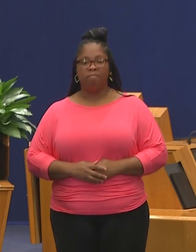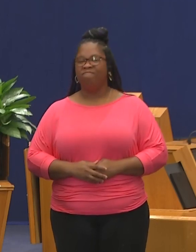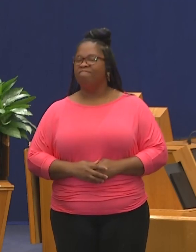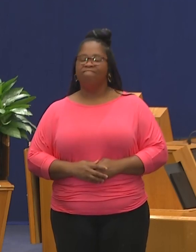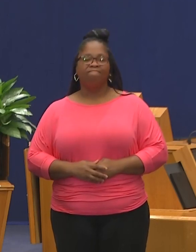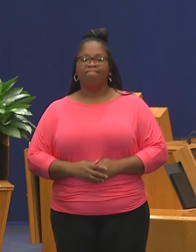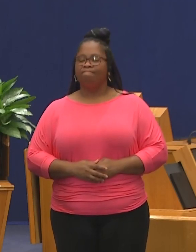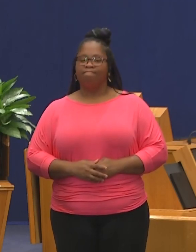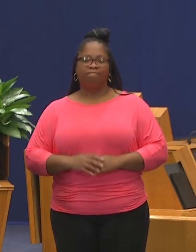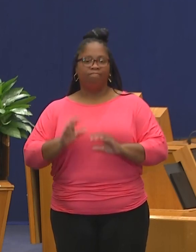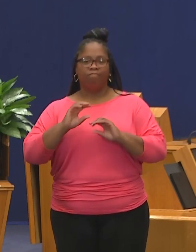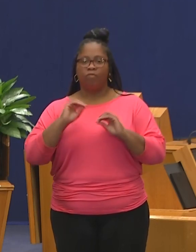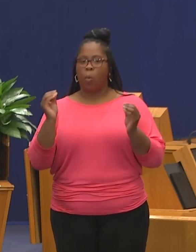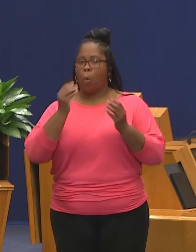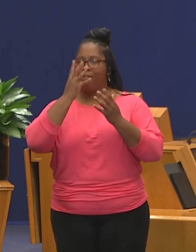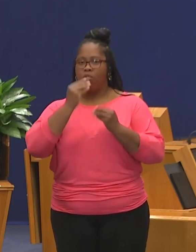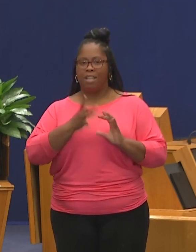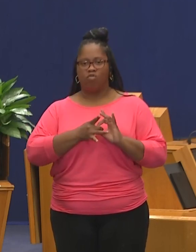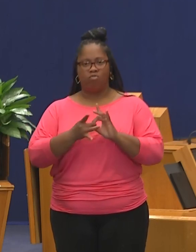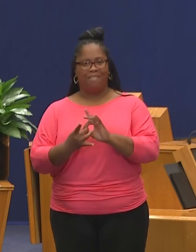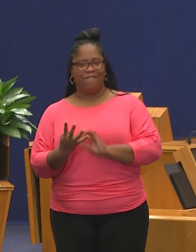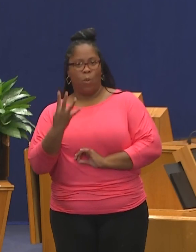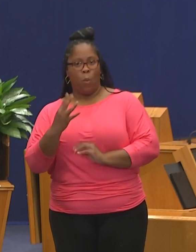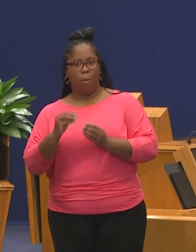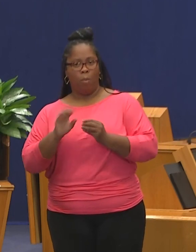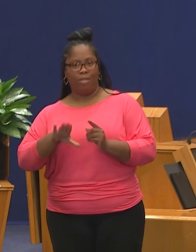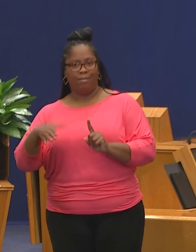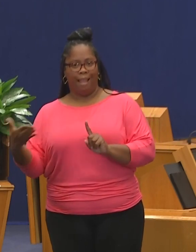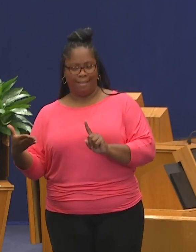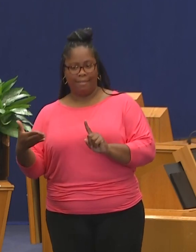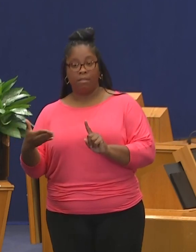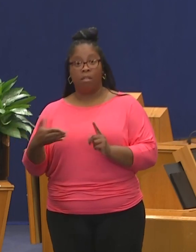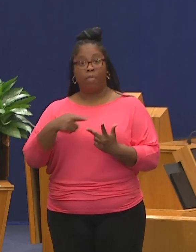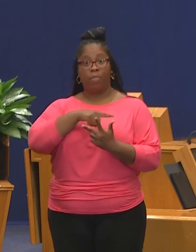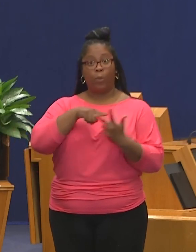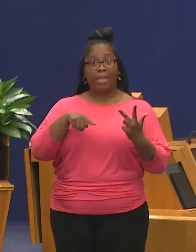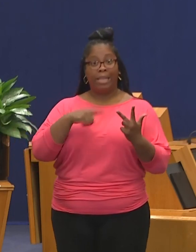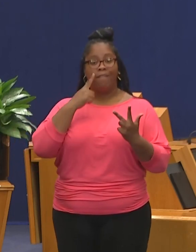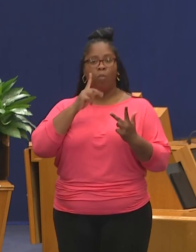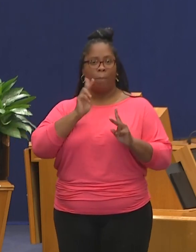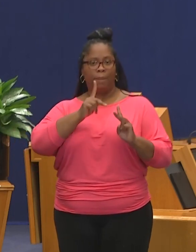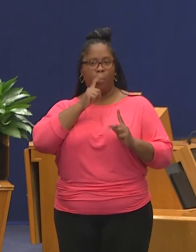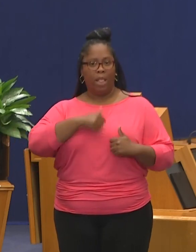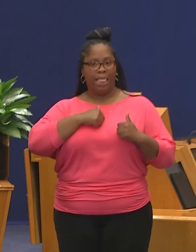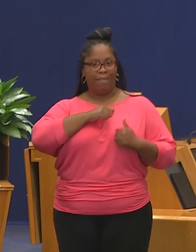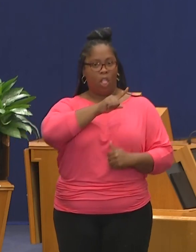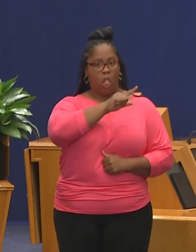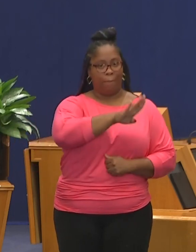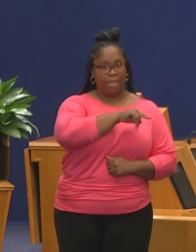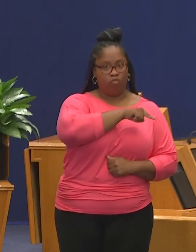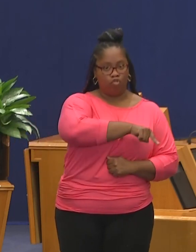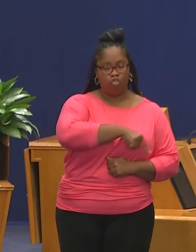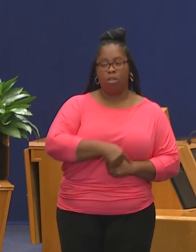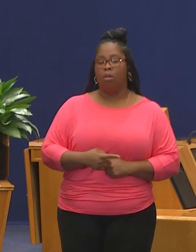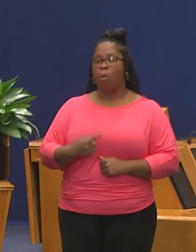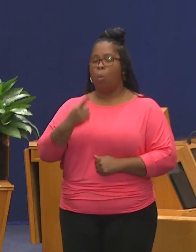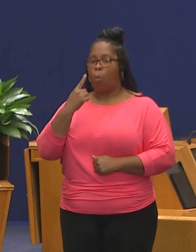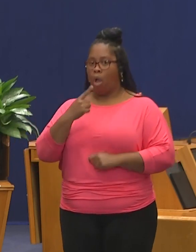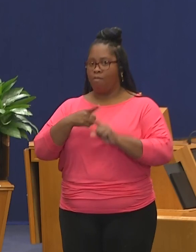CONDITIONS. WE DON'T CURRENTLY HAVE INFORMATION FOR THE FOUR ADDITIONAL DEATHS, THREE OF WHICH OCCURRED FOR RESIDENTS IN